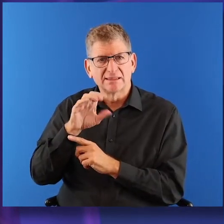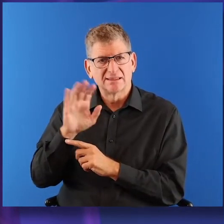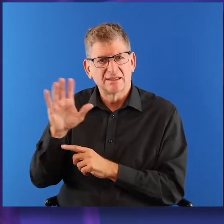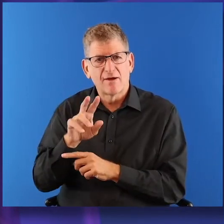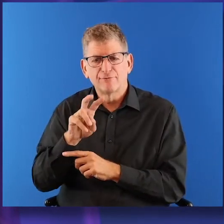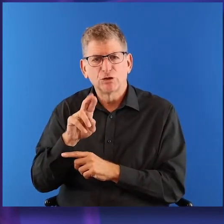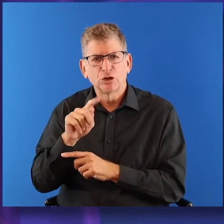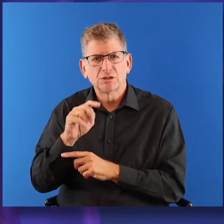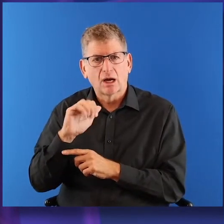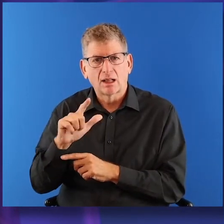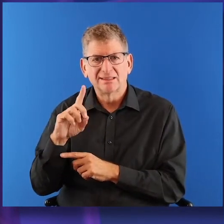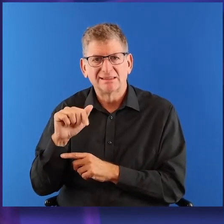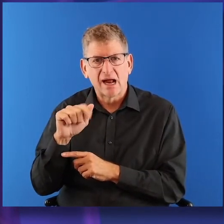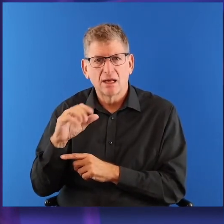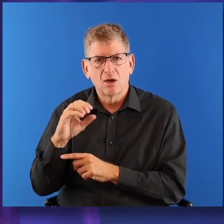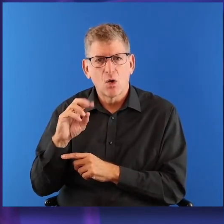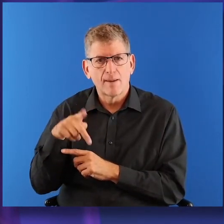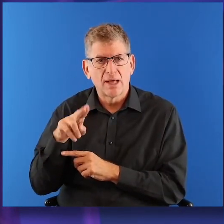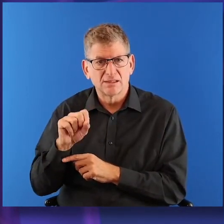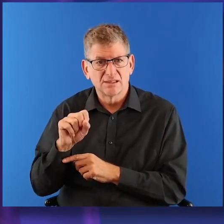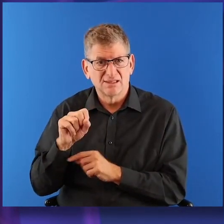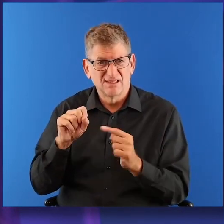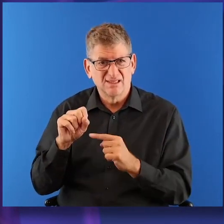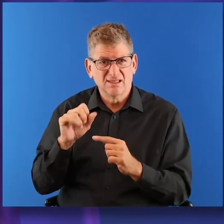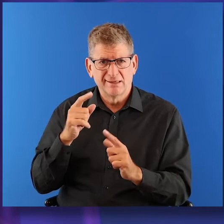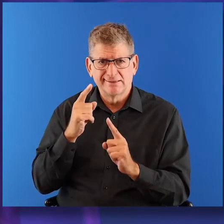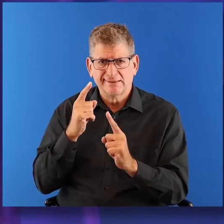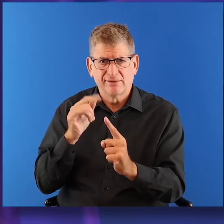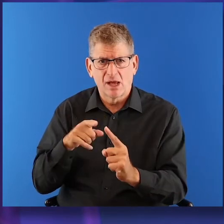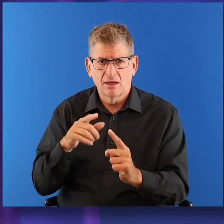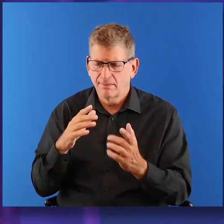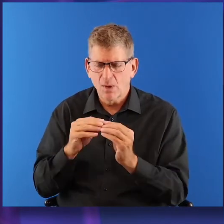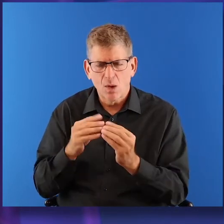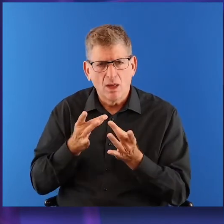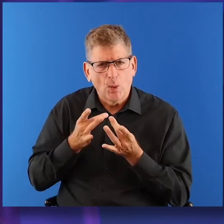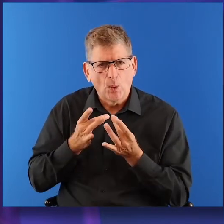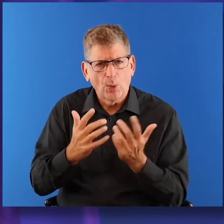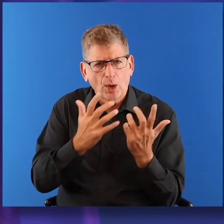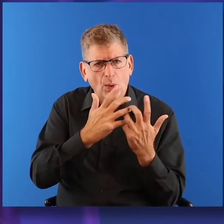this completely seamless and natural experience for the doctor and the patients.